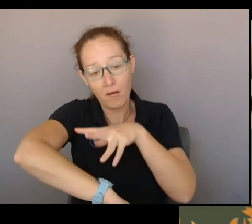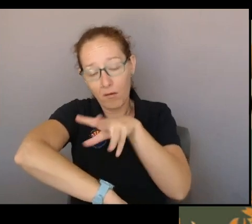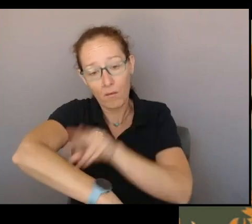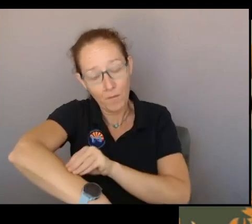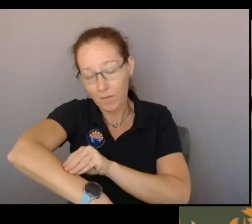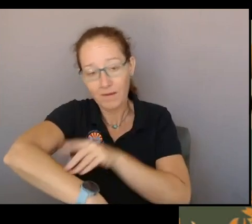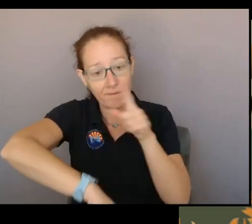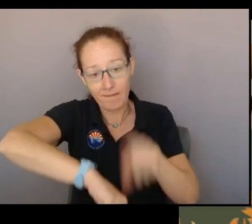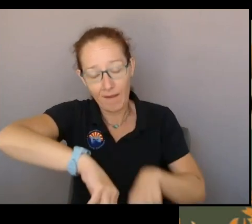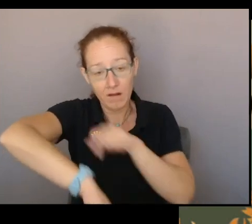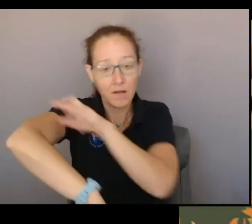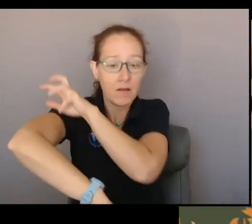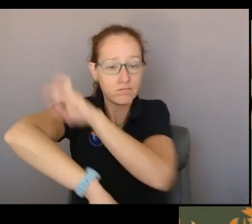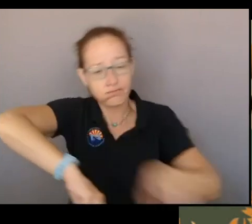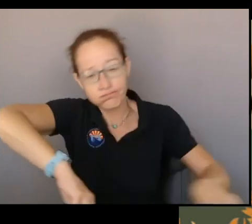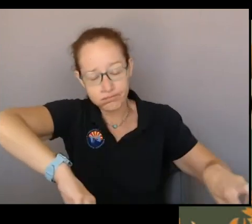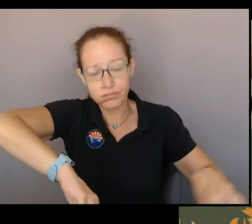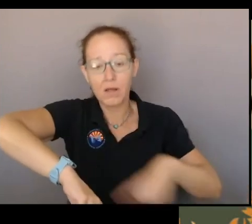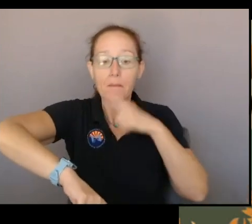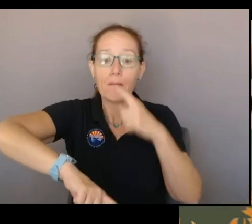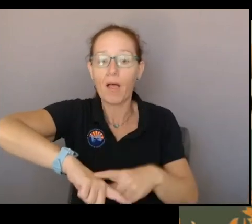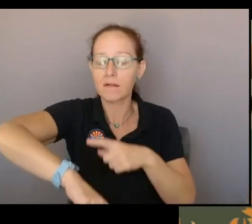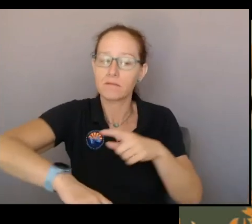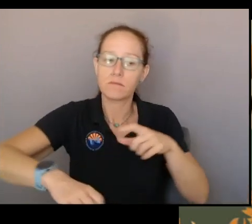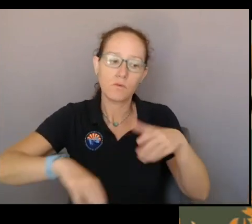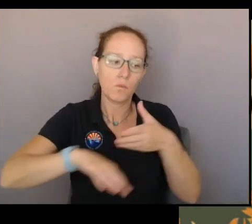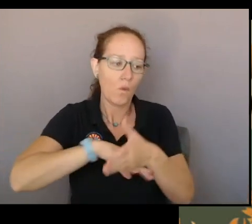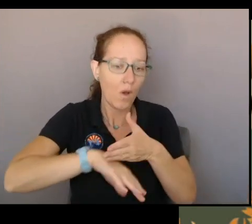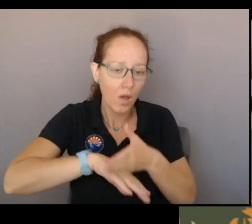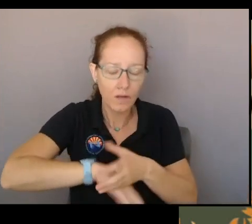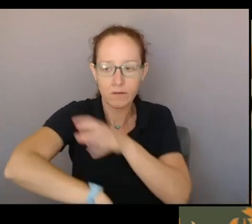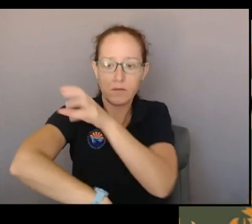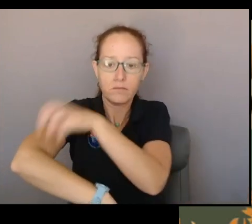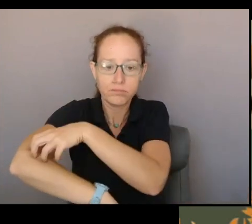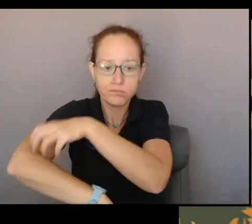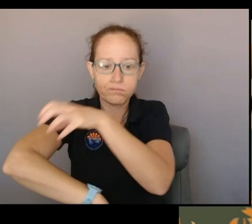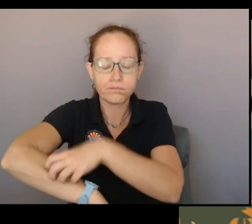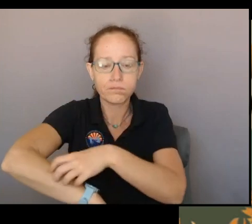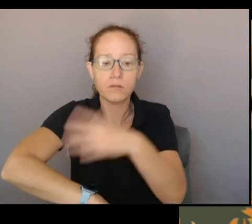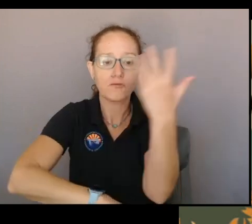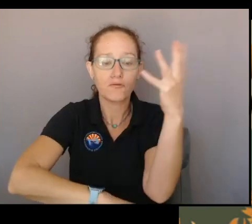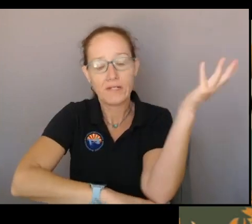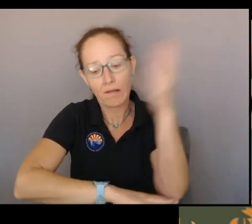debris, logs, dead trees, basically every, you know, mud, soot,